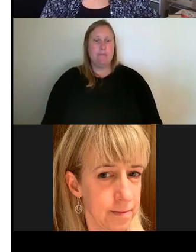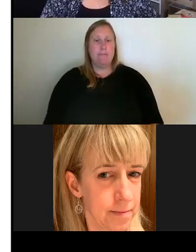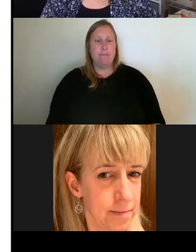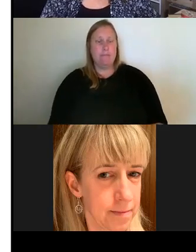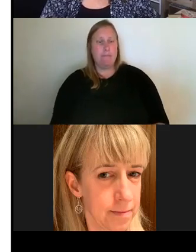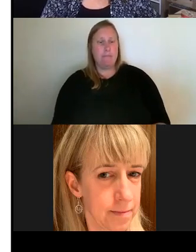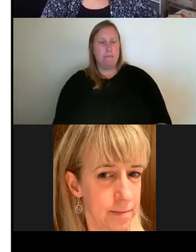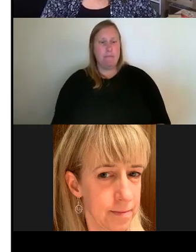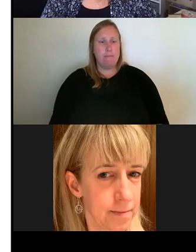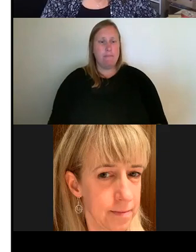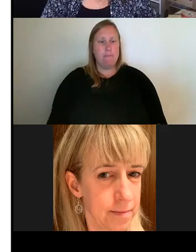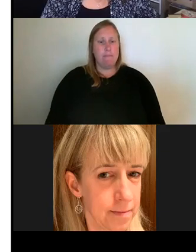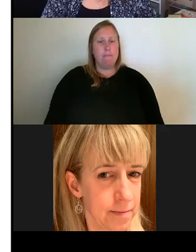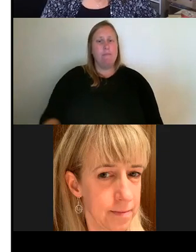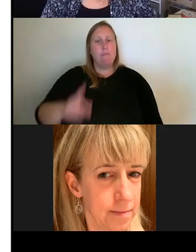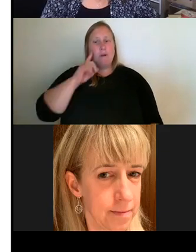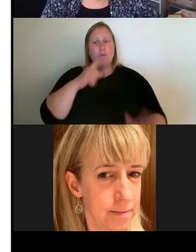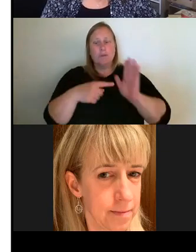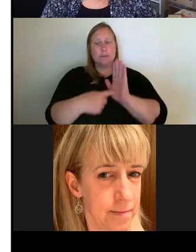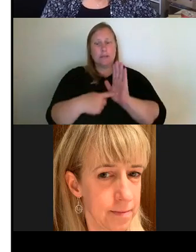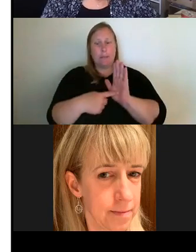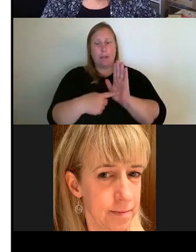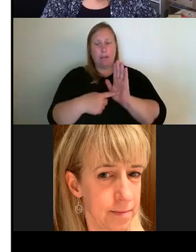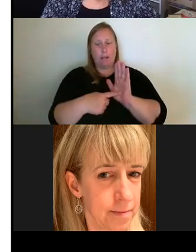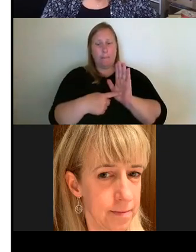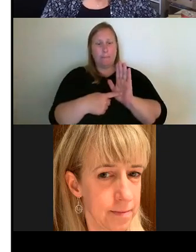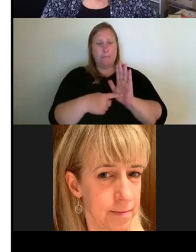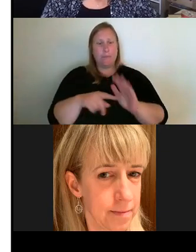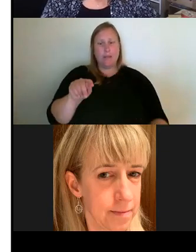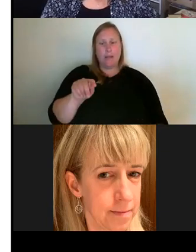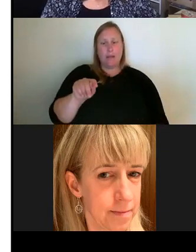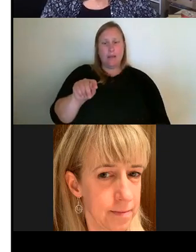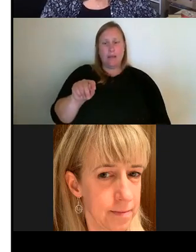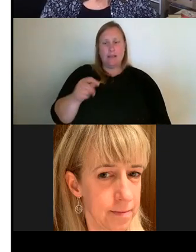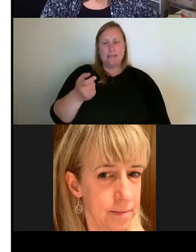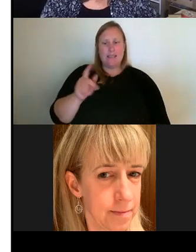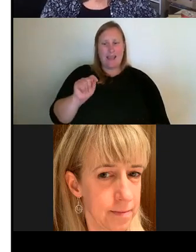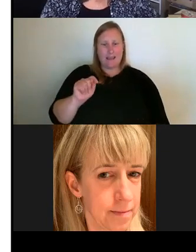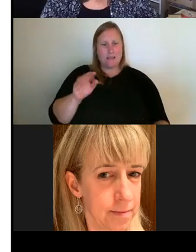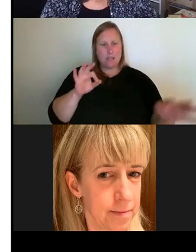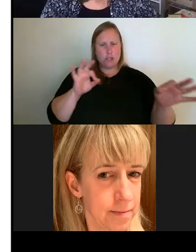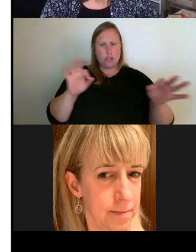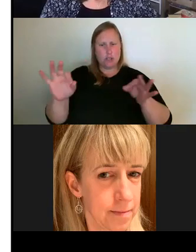So, for example, a text describing a guitar chord,